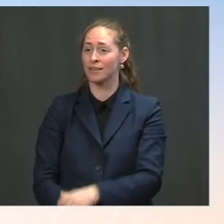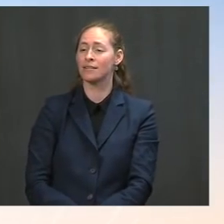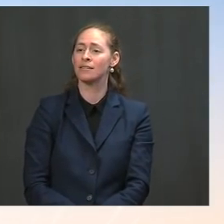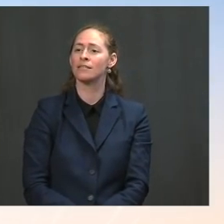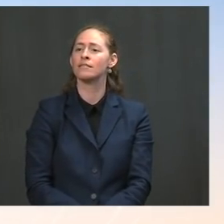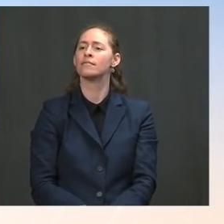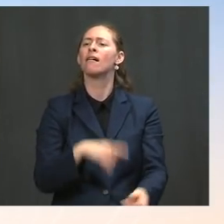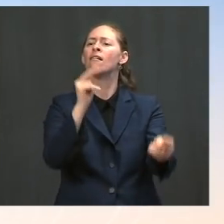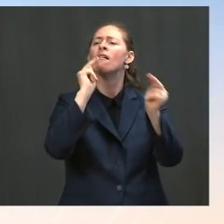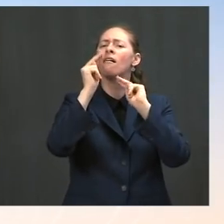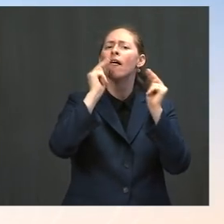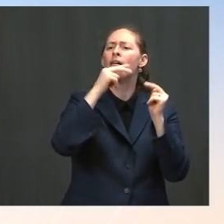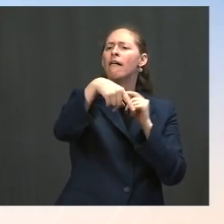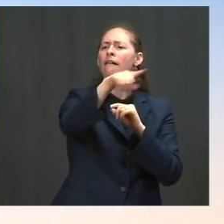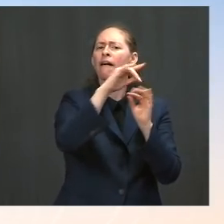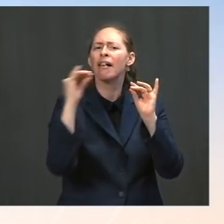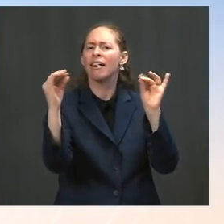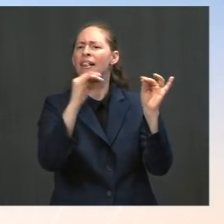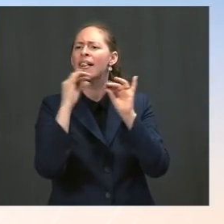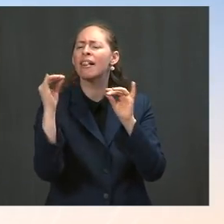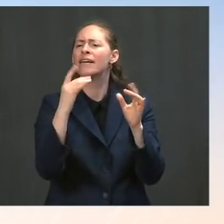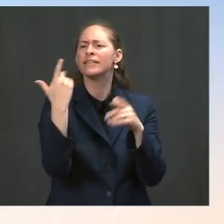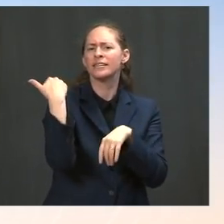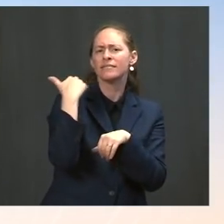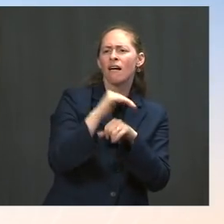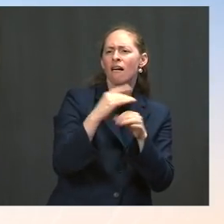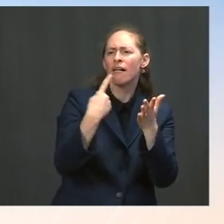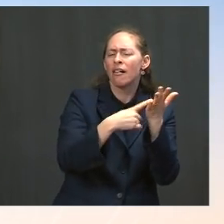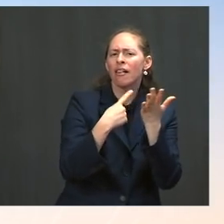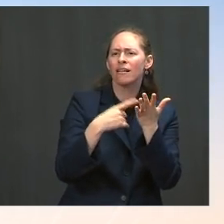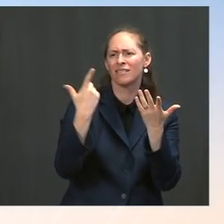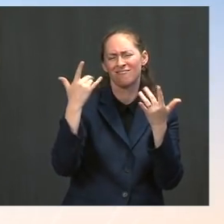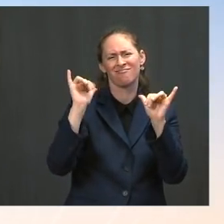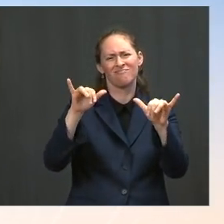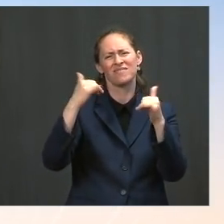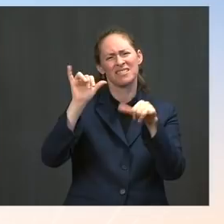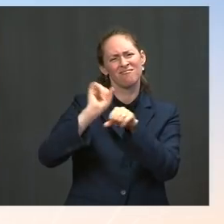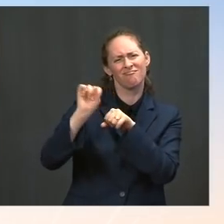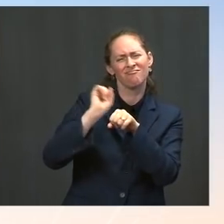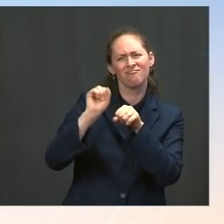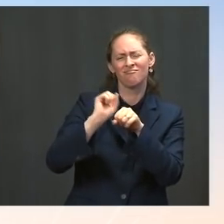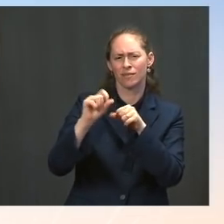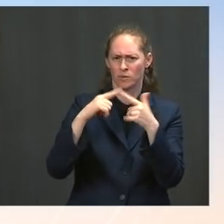and continuing their work today. But I would say that one of the issues --